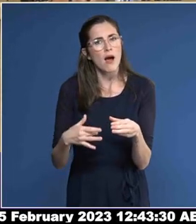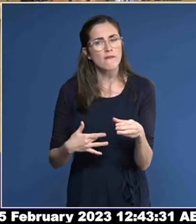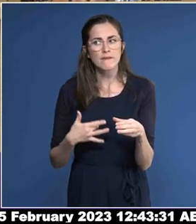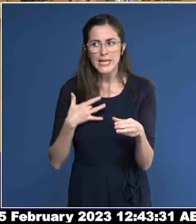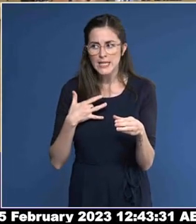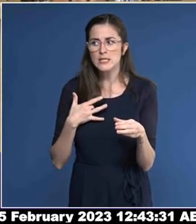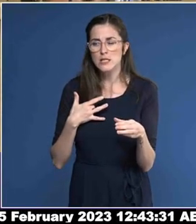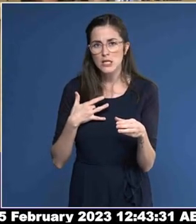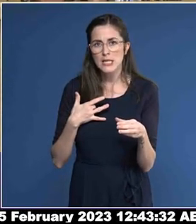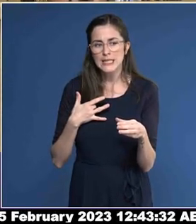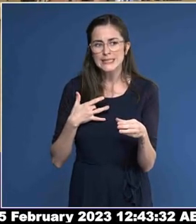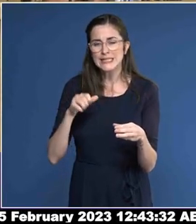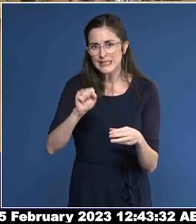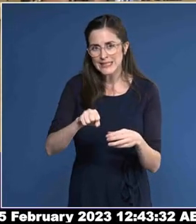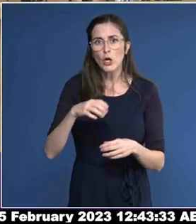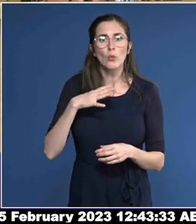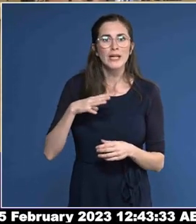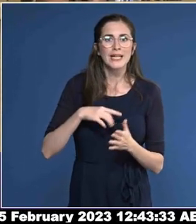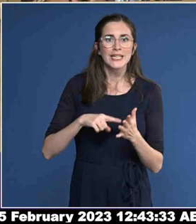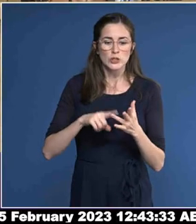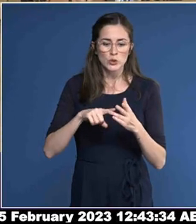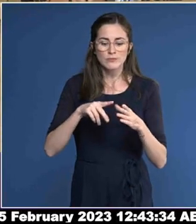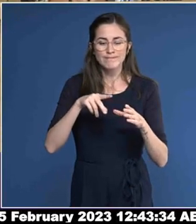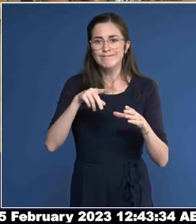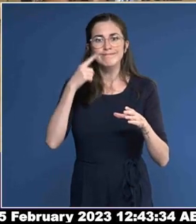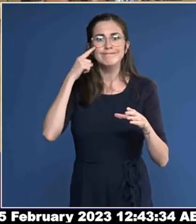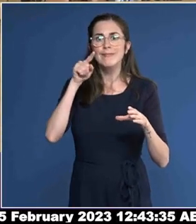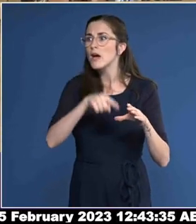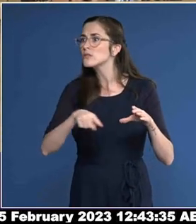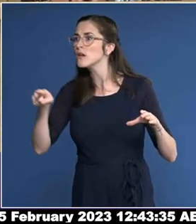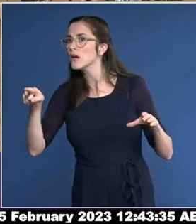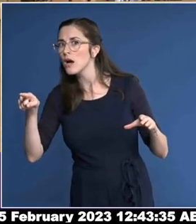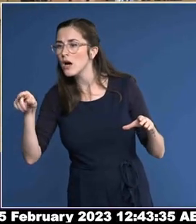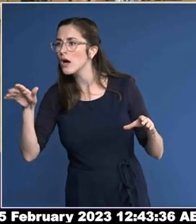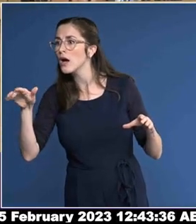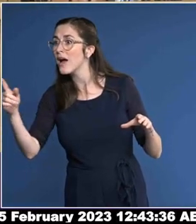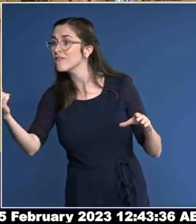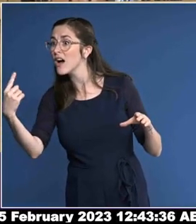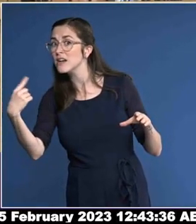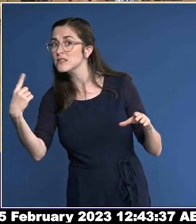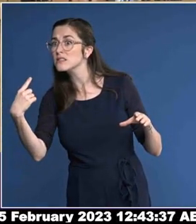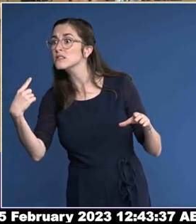to look outside those. And so for our board members to obtain advice from outside, and I think that is one